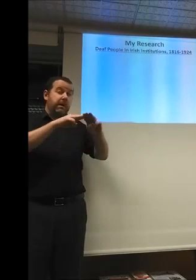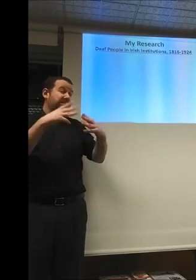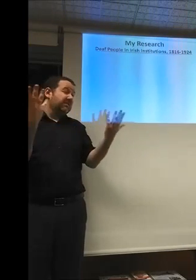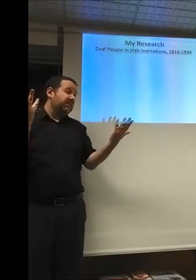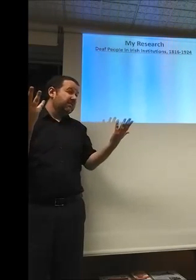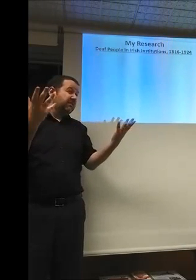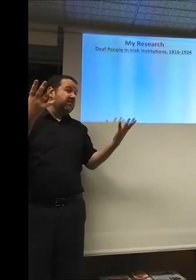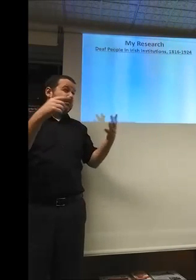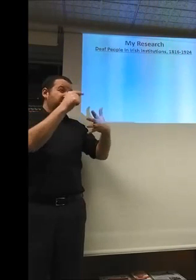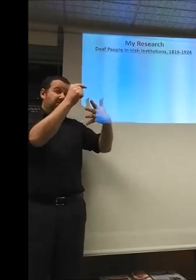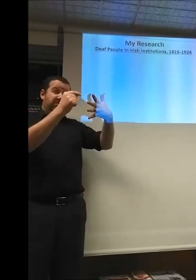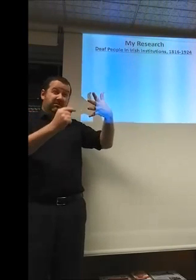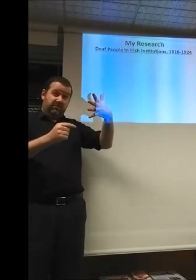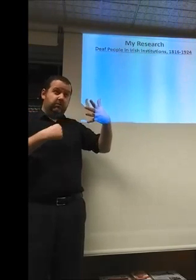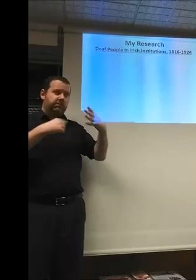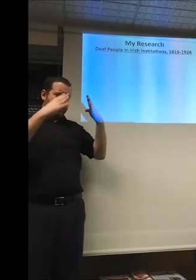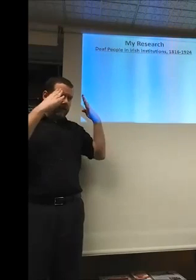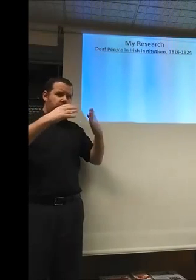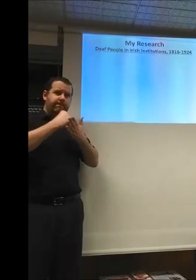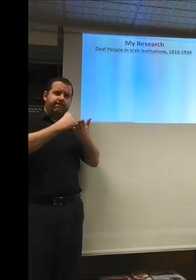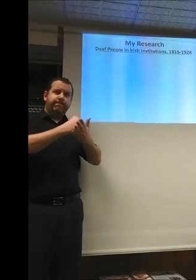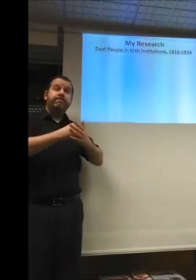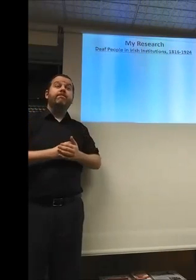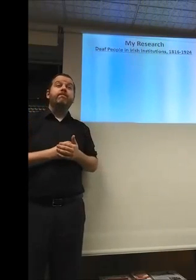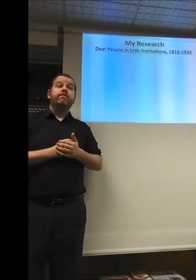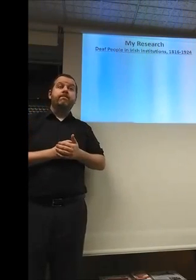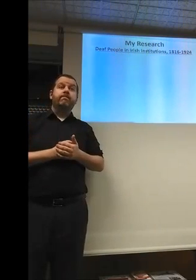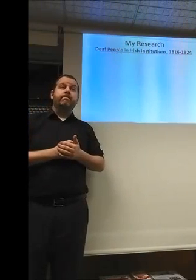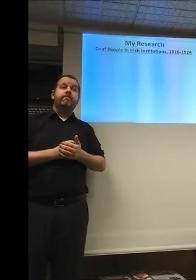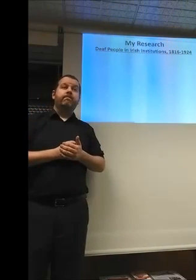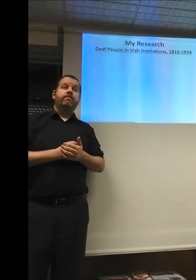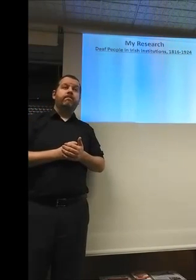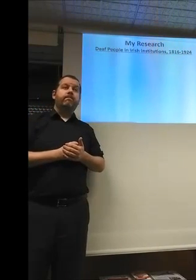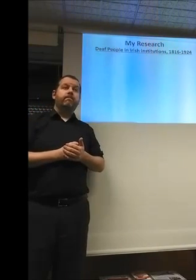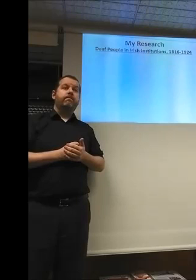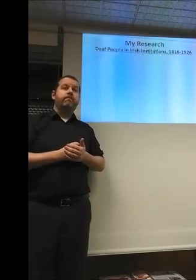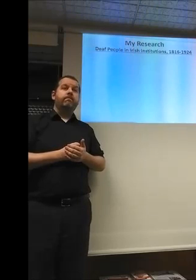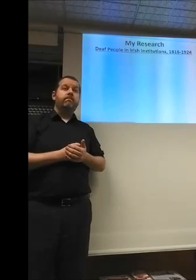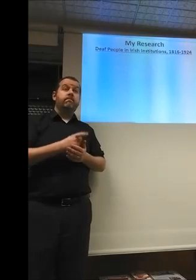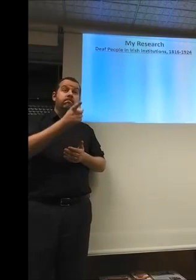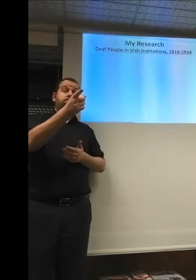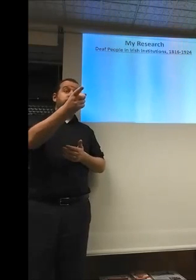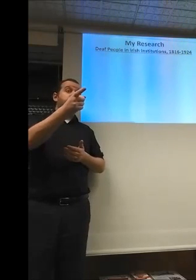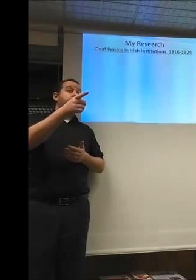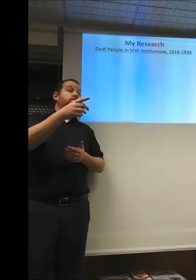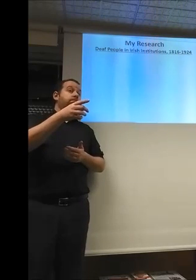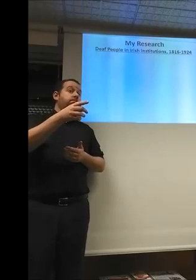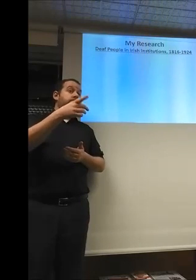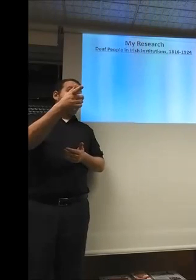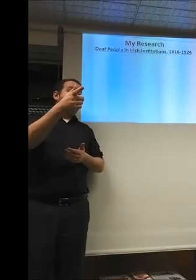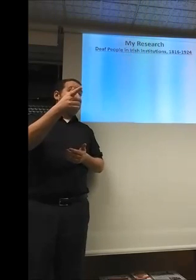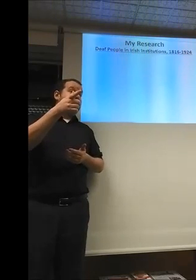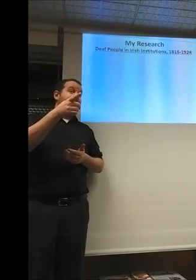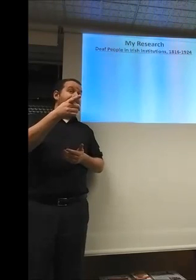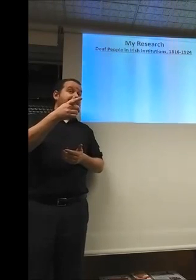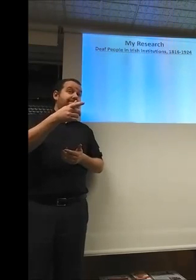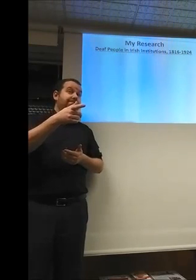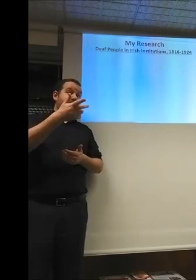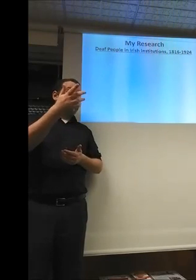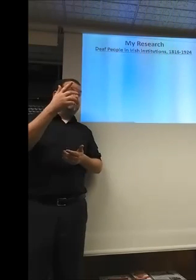too, St Josephs, St Marys and such so I focus a lot on that.